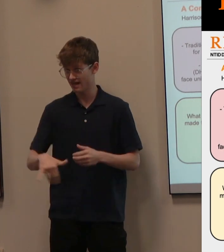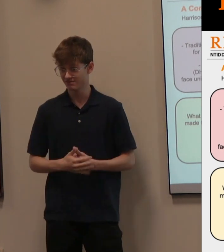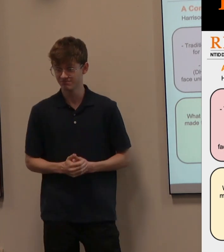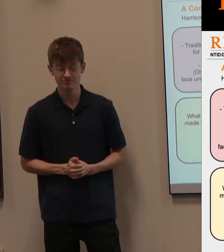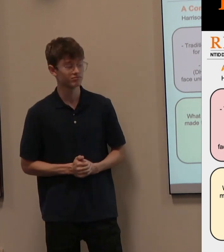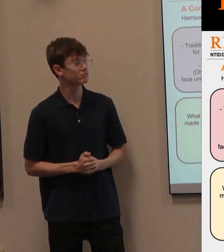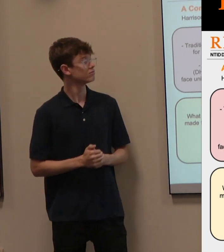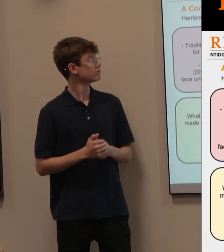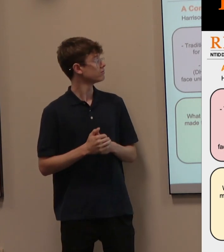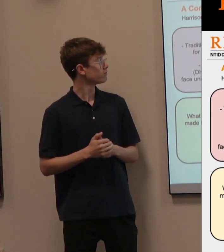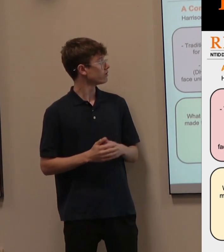So we looked into that.